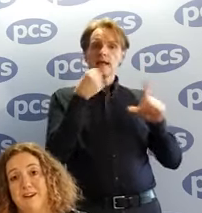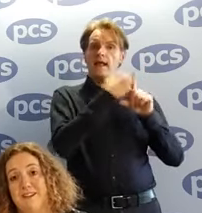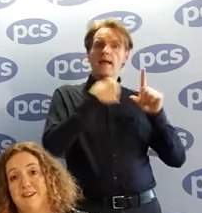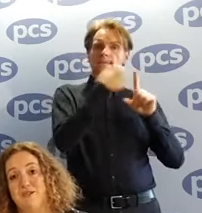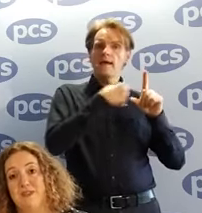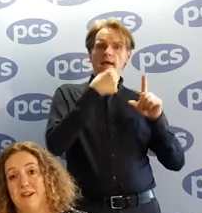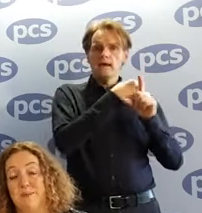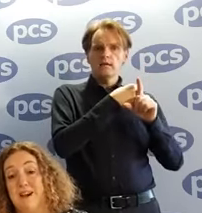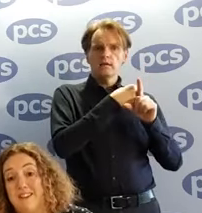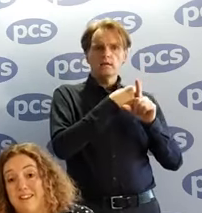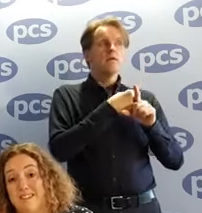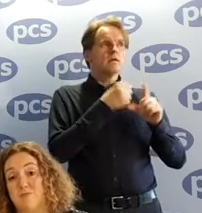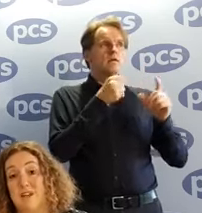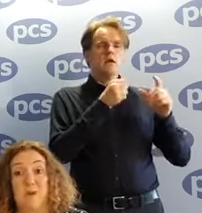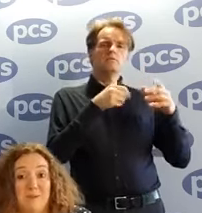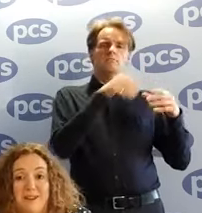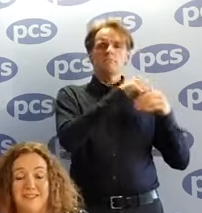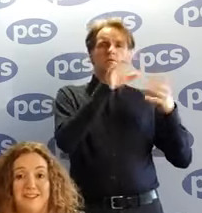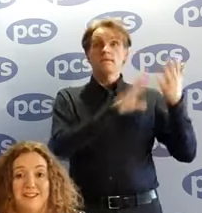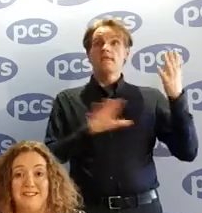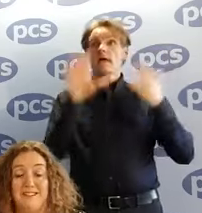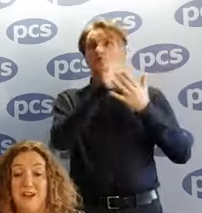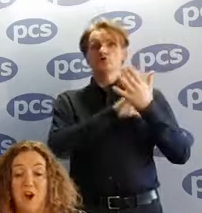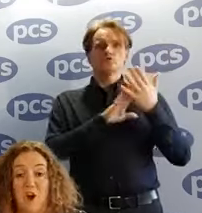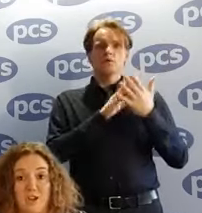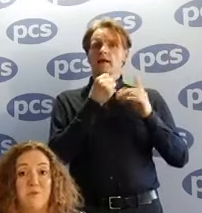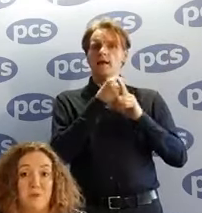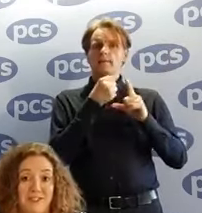part of the national campaign and that's really why I'm here tonight to urge everybody